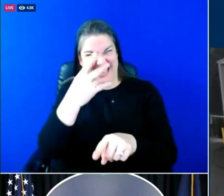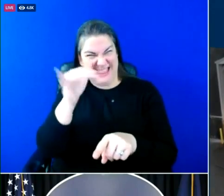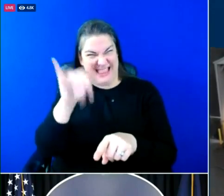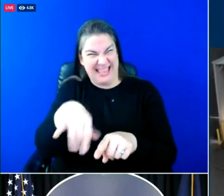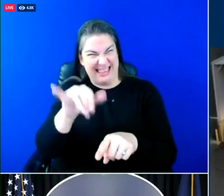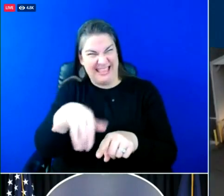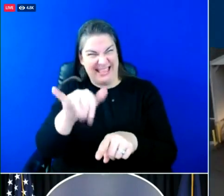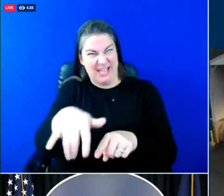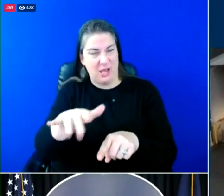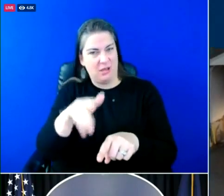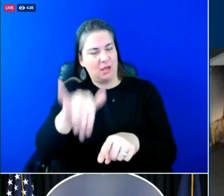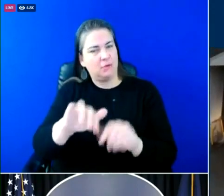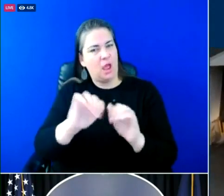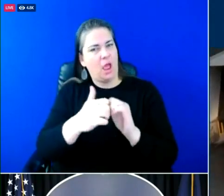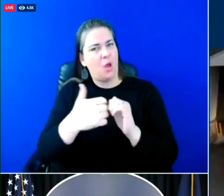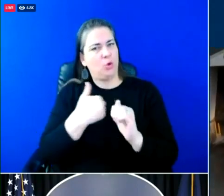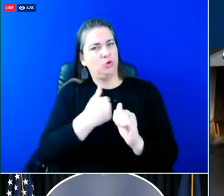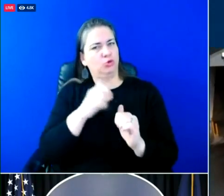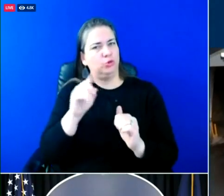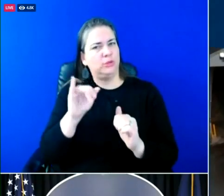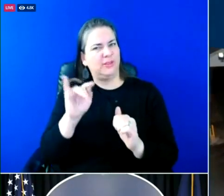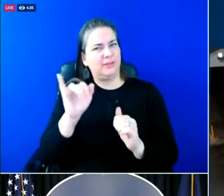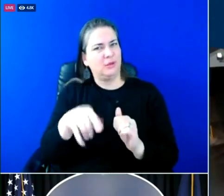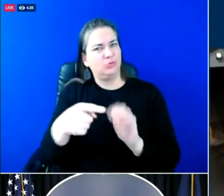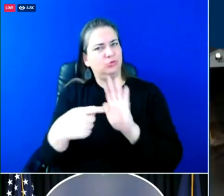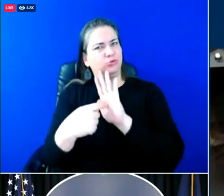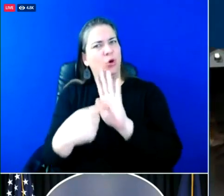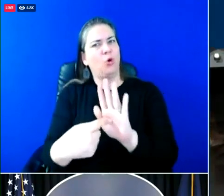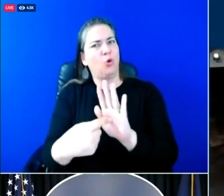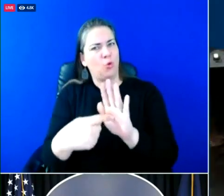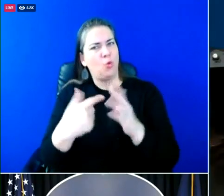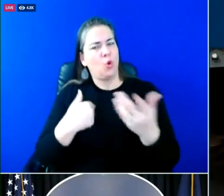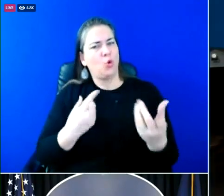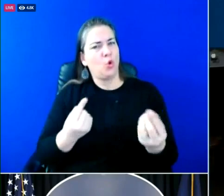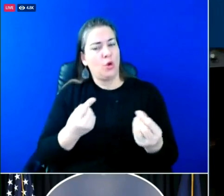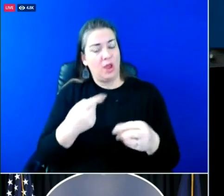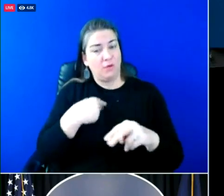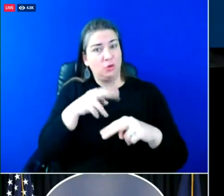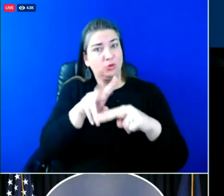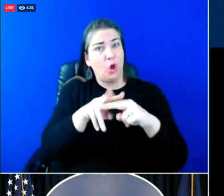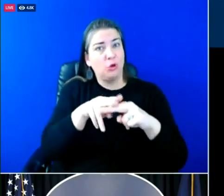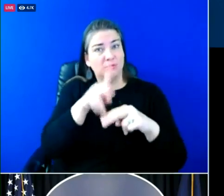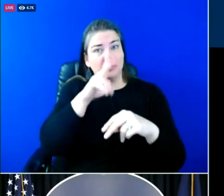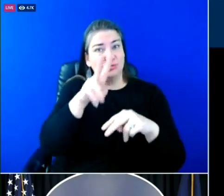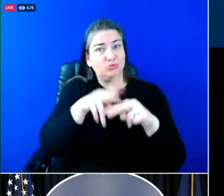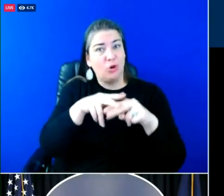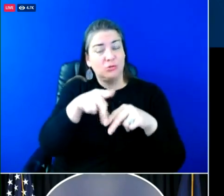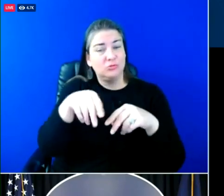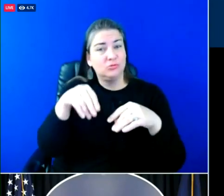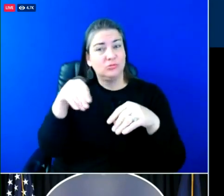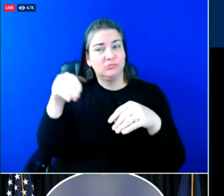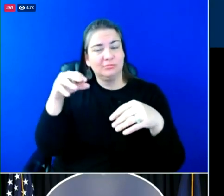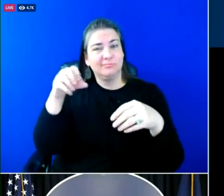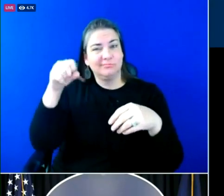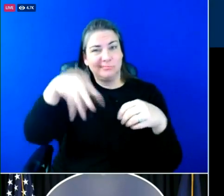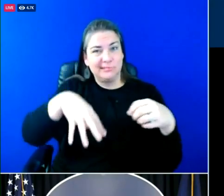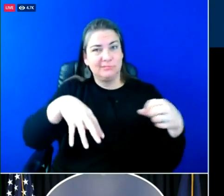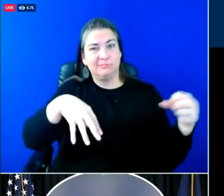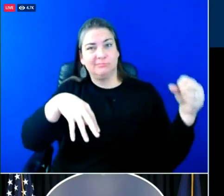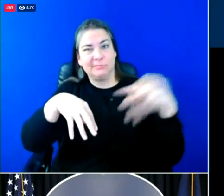illustrating, illustrating the salt efforts. Um, the trucks. We have